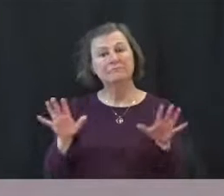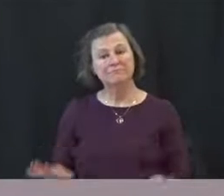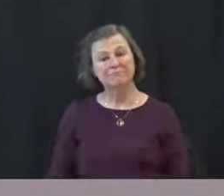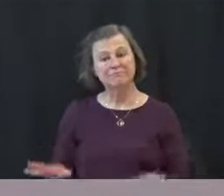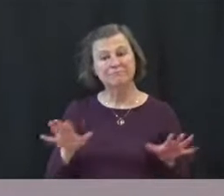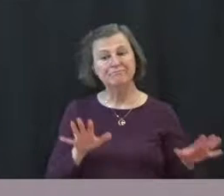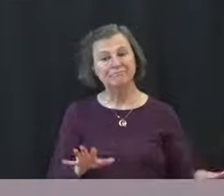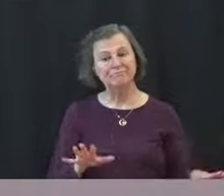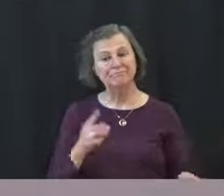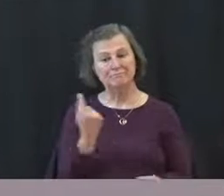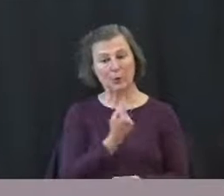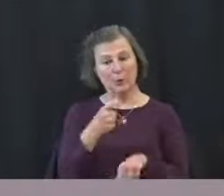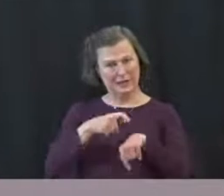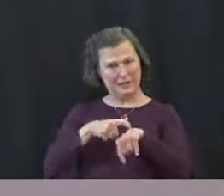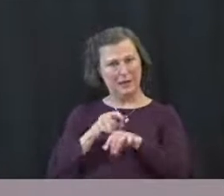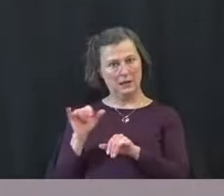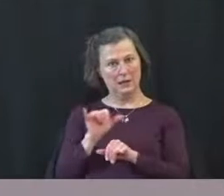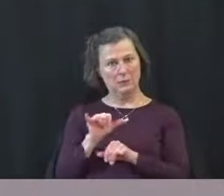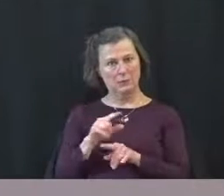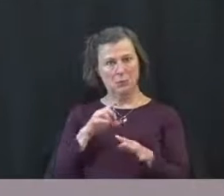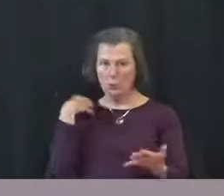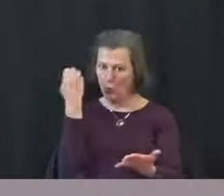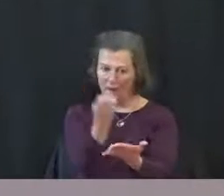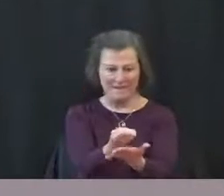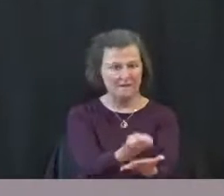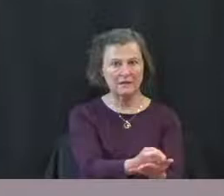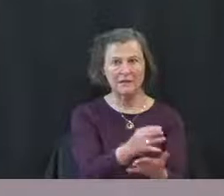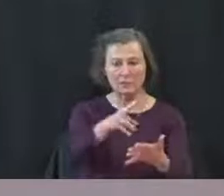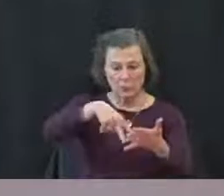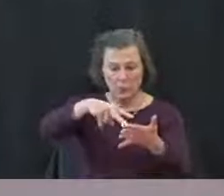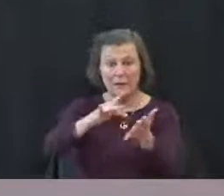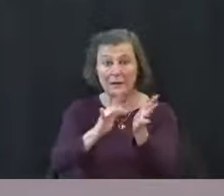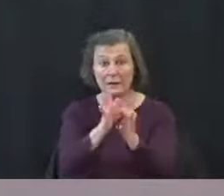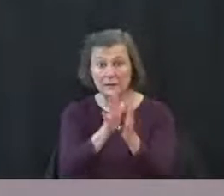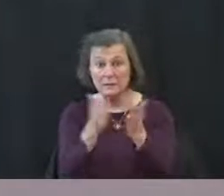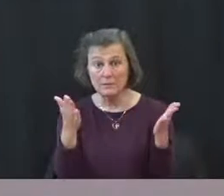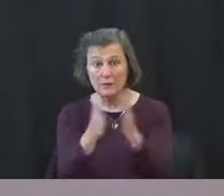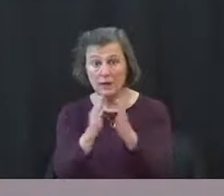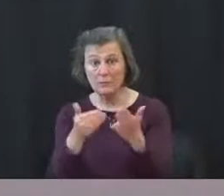There's strong evidence if you read the scriptures - the New Testament, the Christian scripture